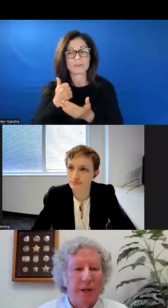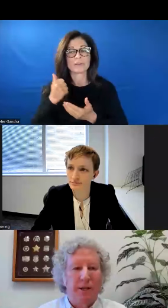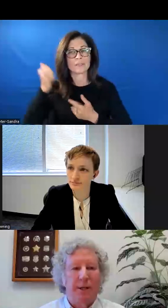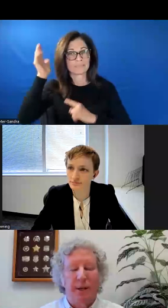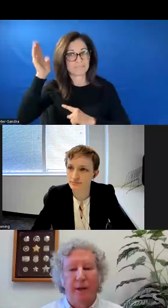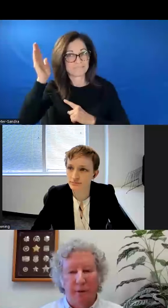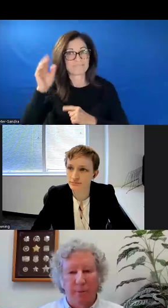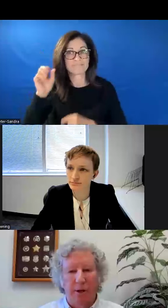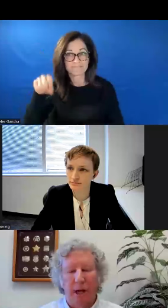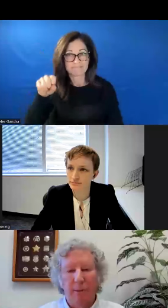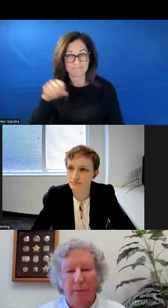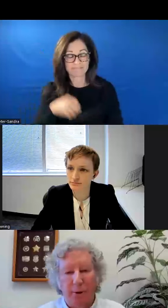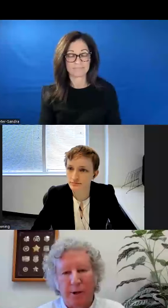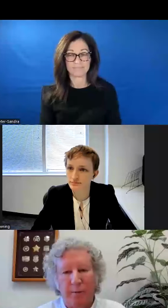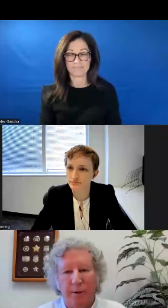PRESENTATION. I AM DON KAMIN AND I AM THE DIRECTOR